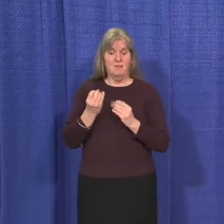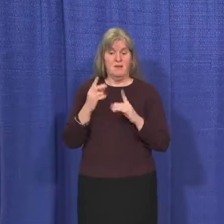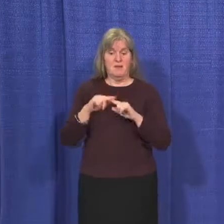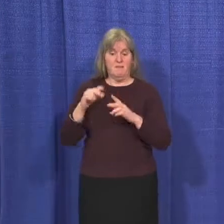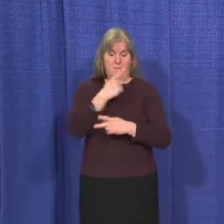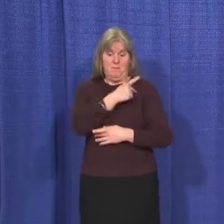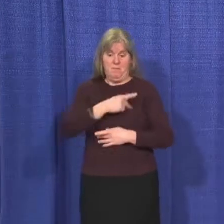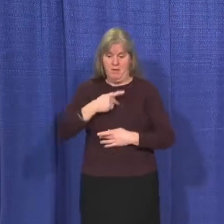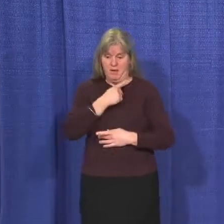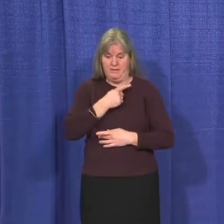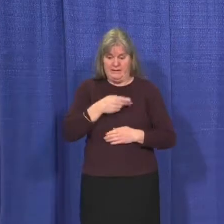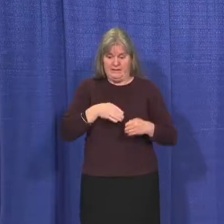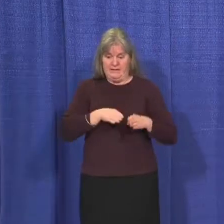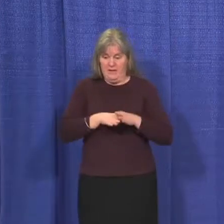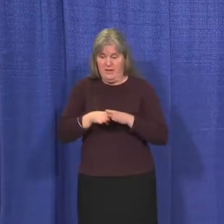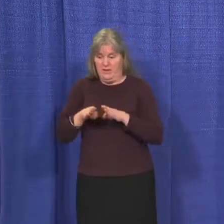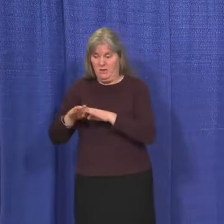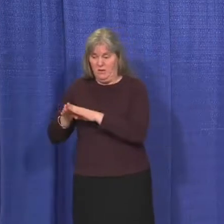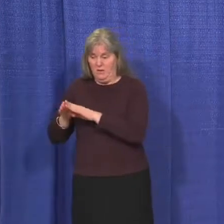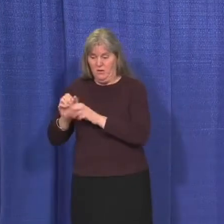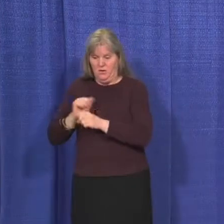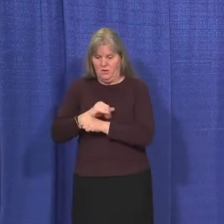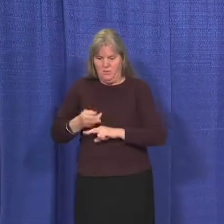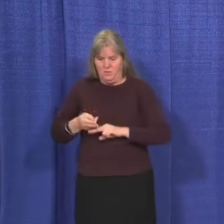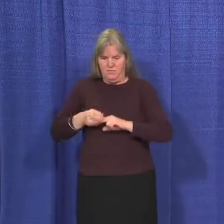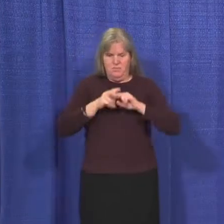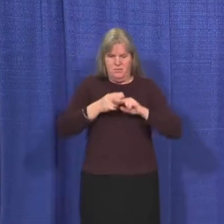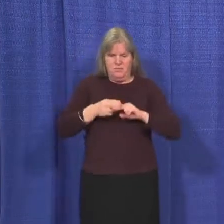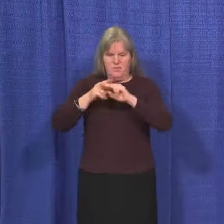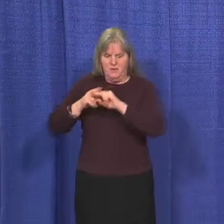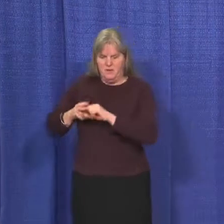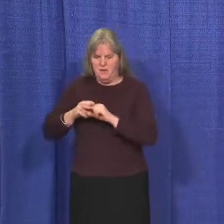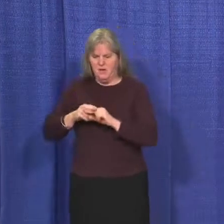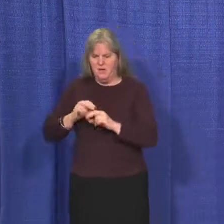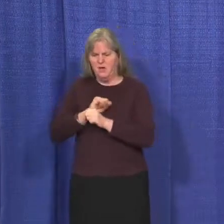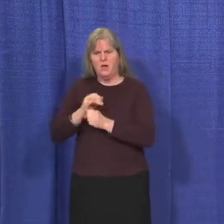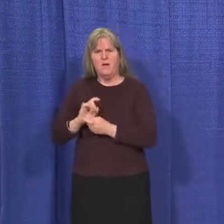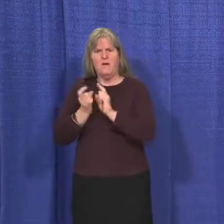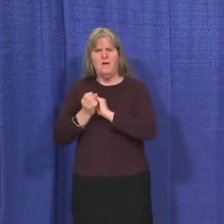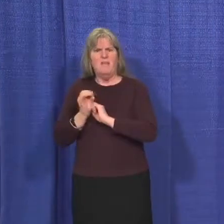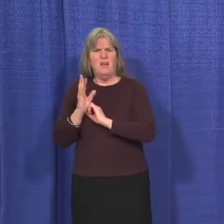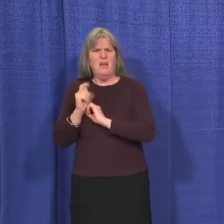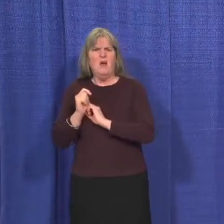of provinces, Case numbers rapidly picking up, and variants of concern sweeping through